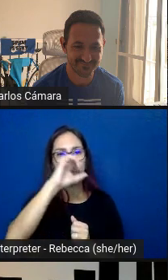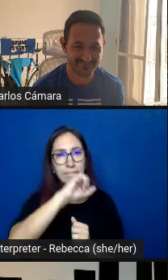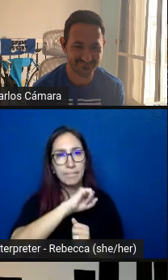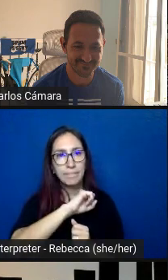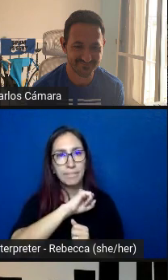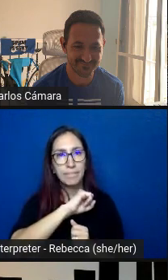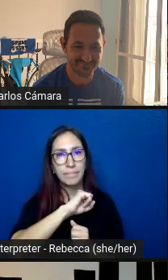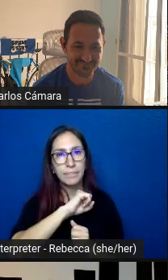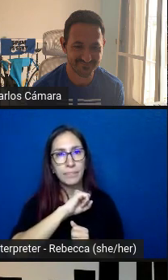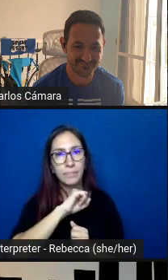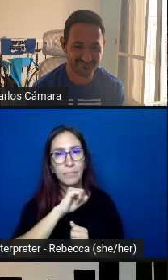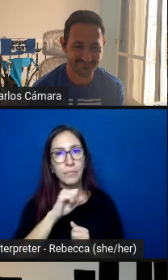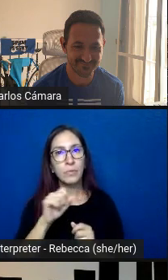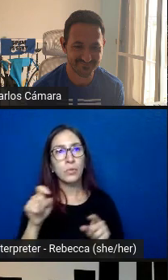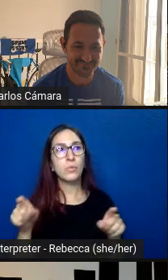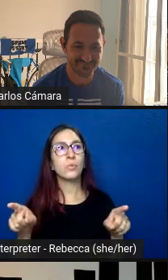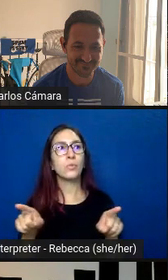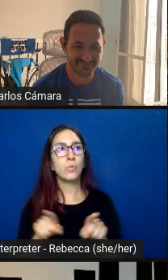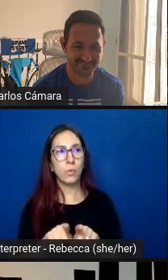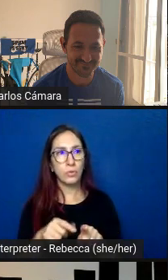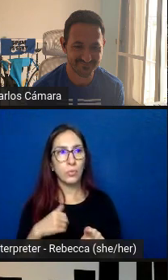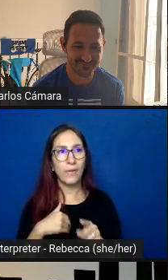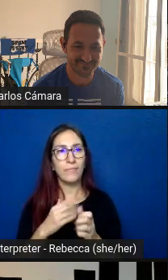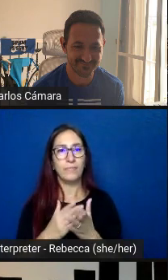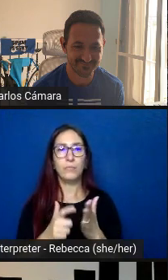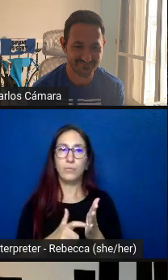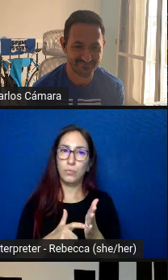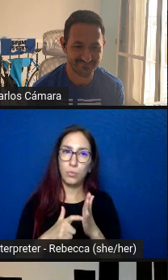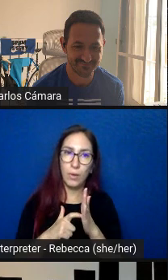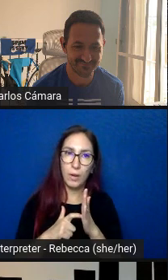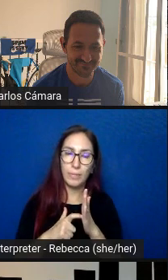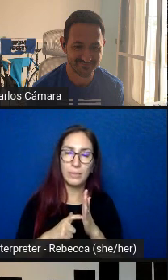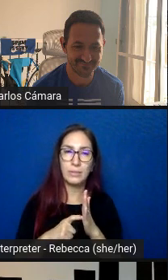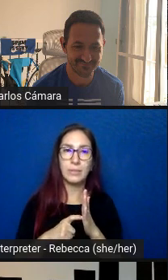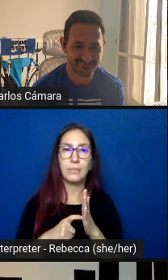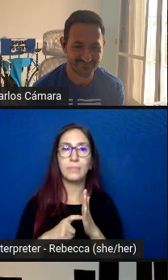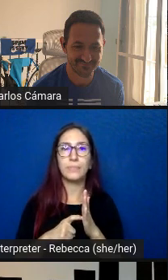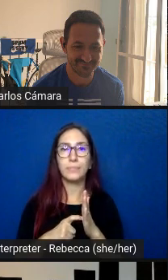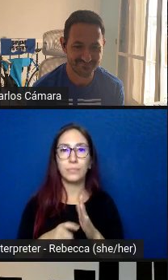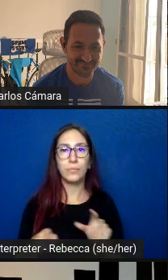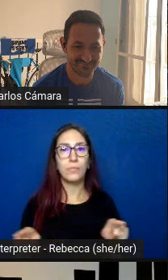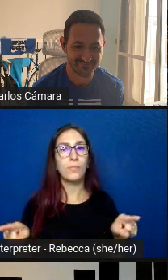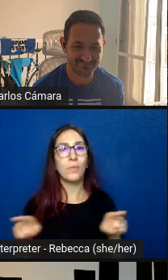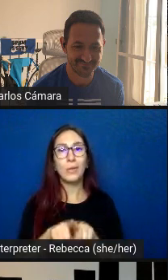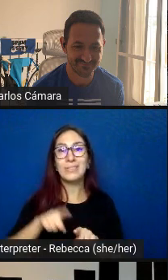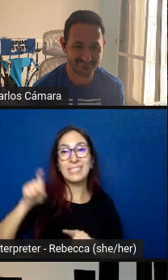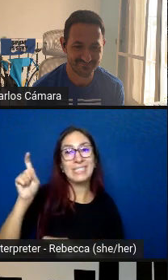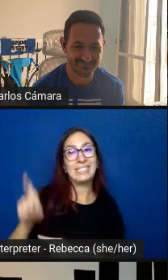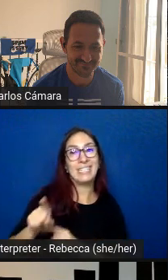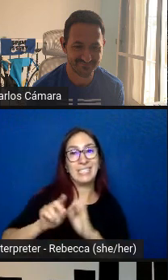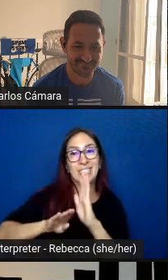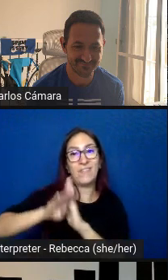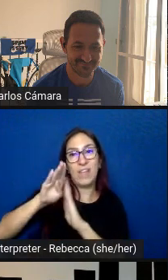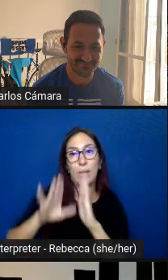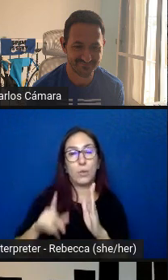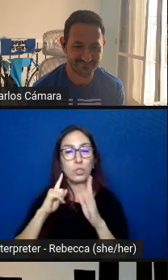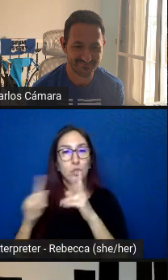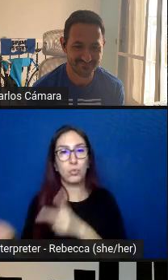because you also need the developer to upload the plugin